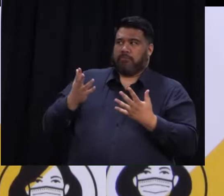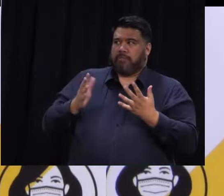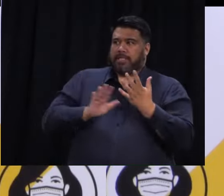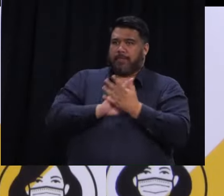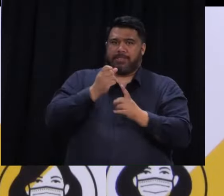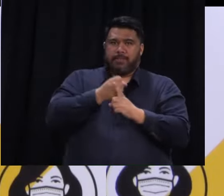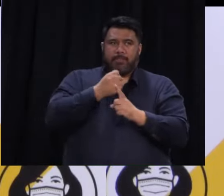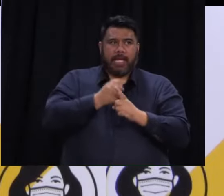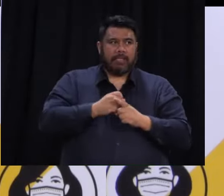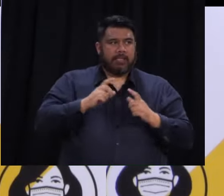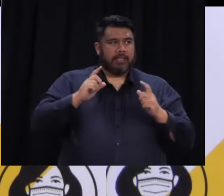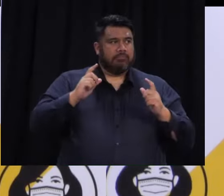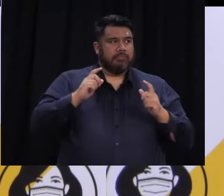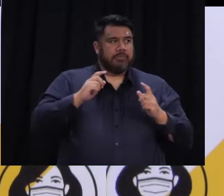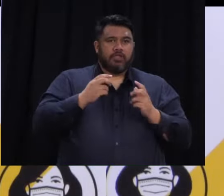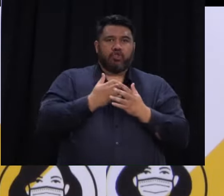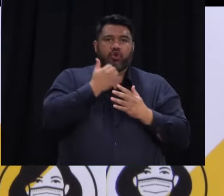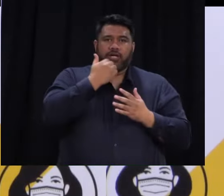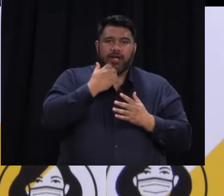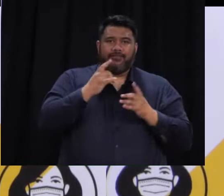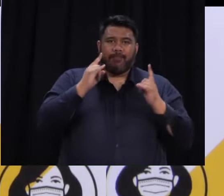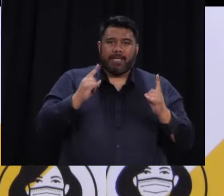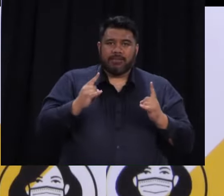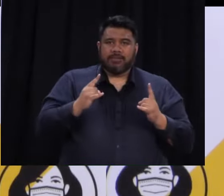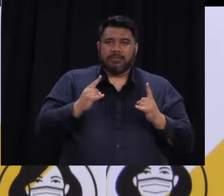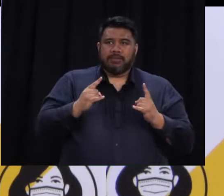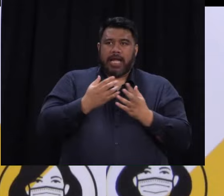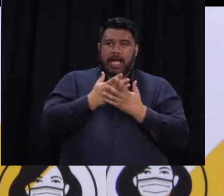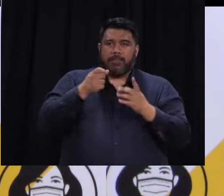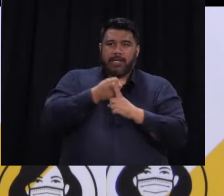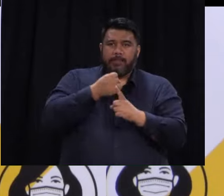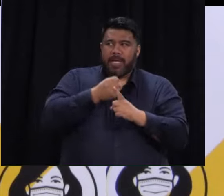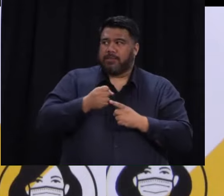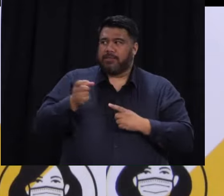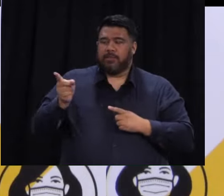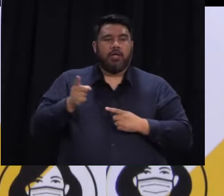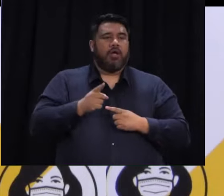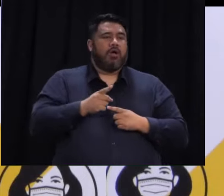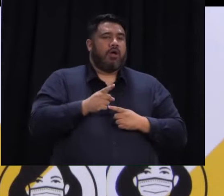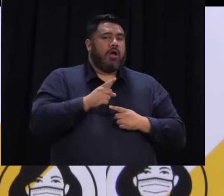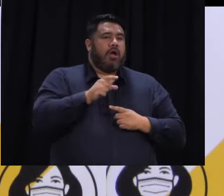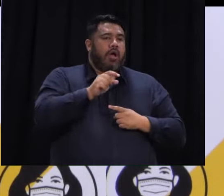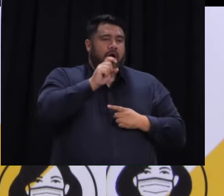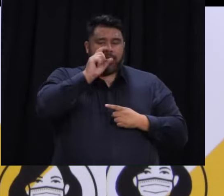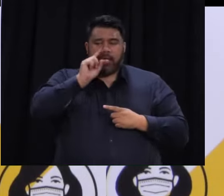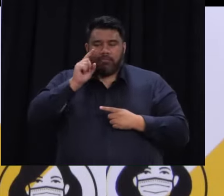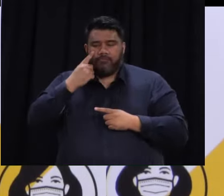been affected by this Delta outbreak through the crown plaza coming offline through